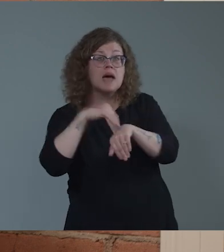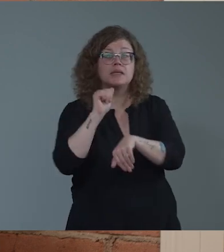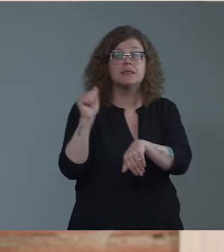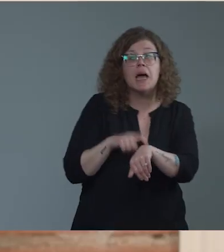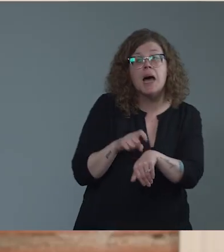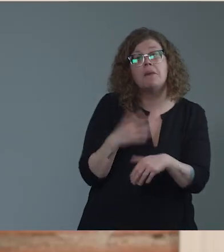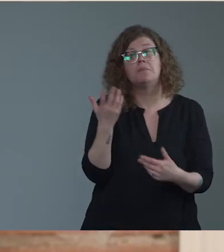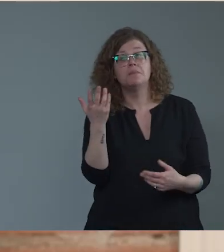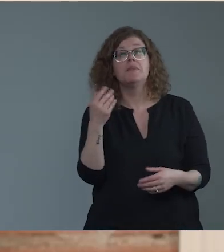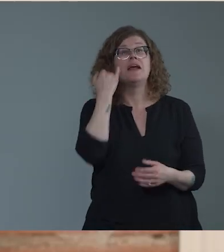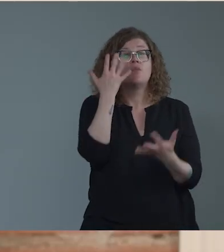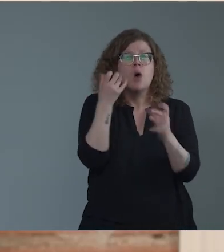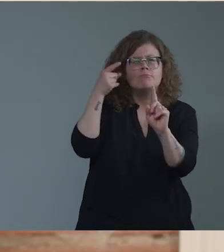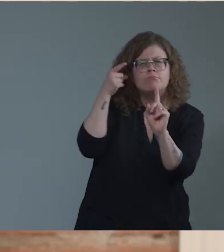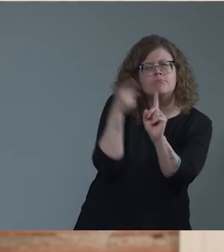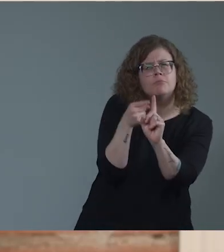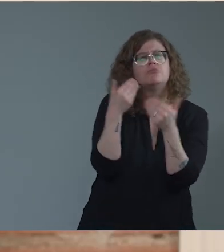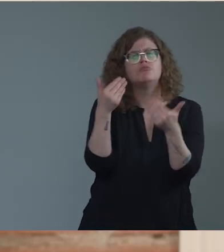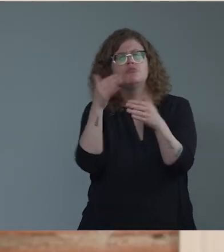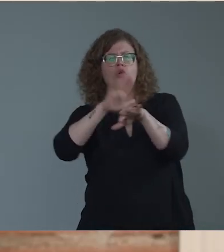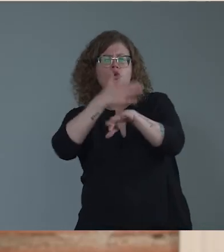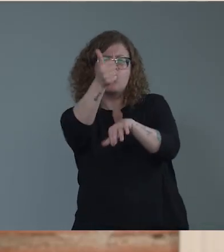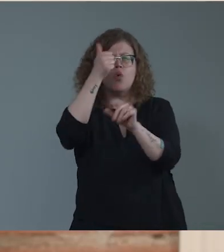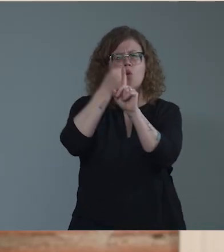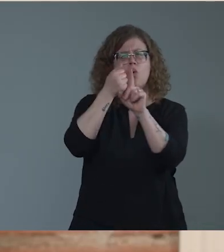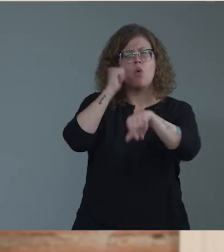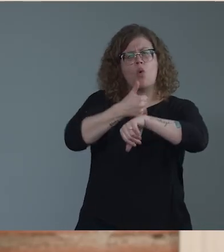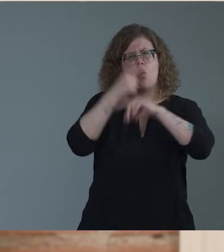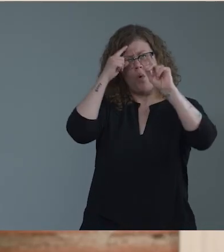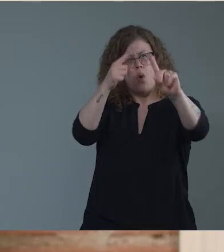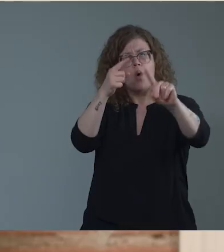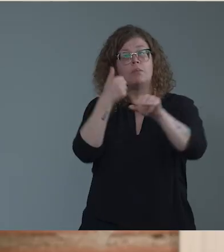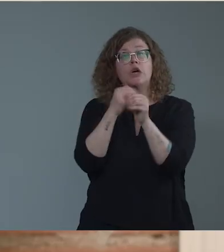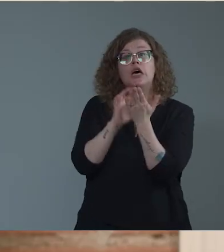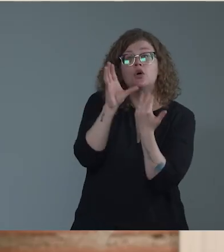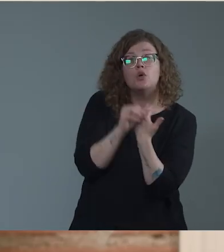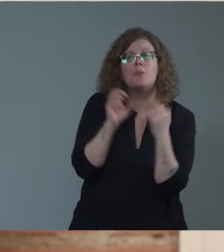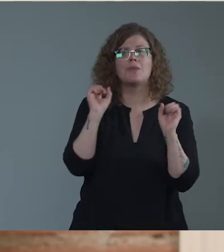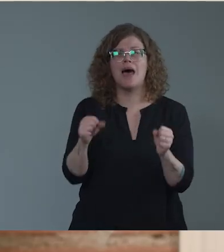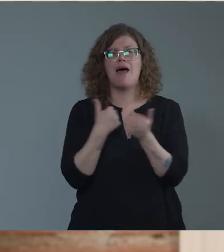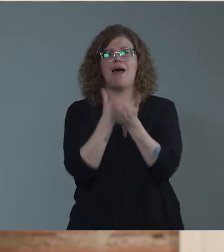so that when you're doing your projects, you have some language to work with, when you're developing contracts, when you're working with contractors,